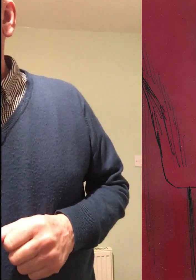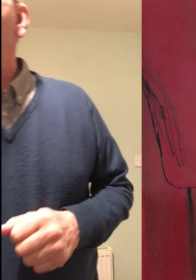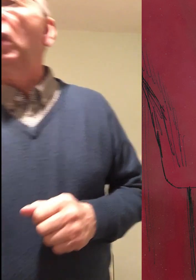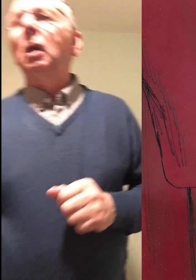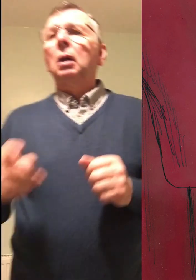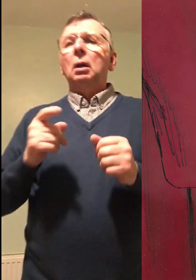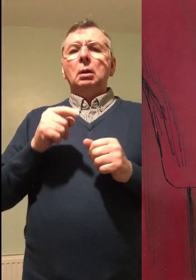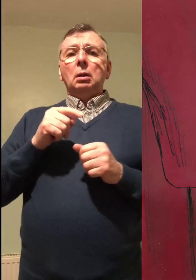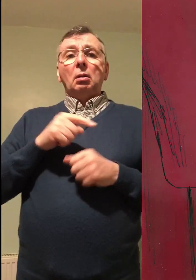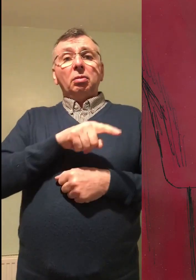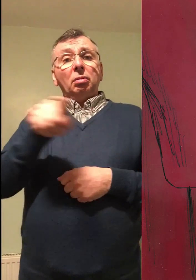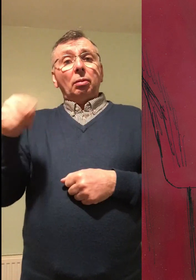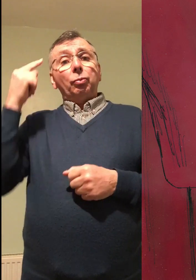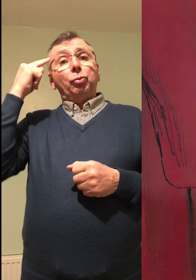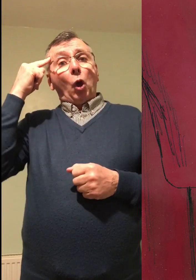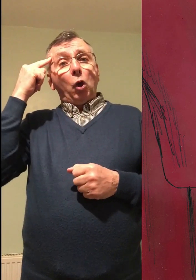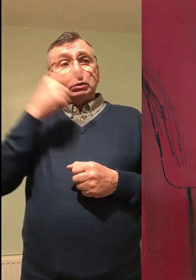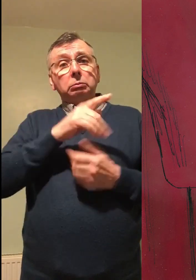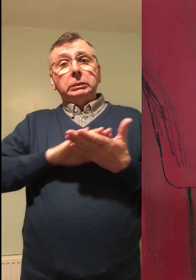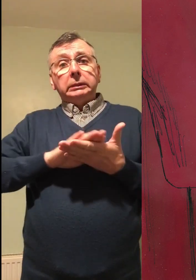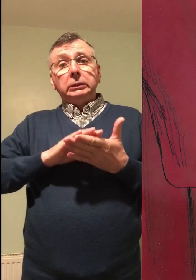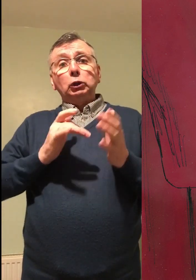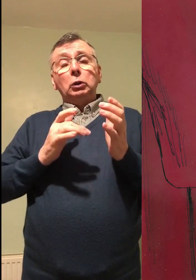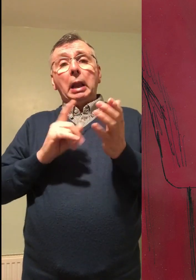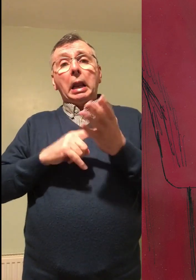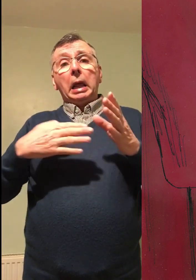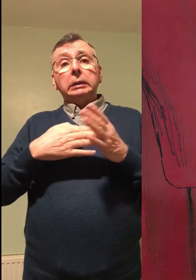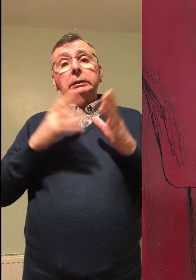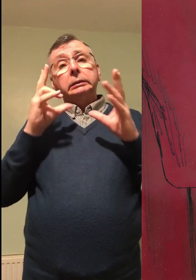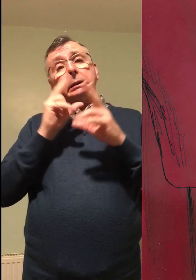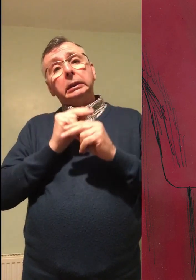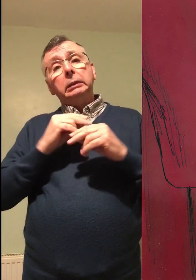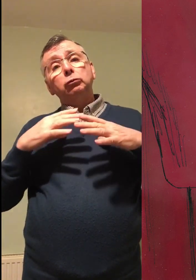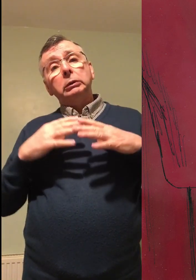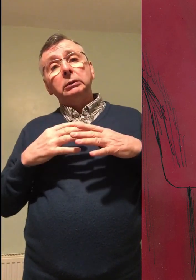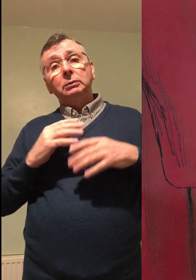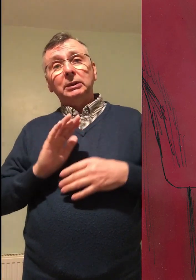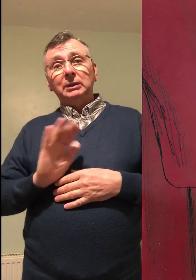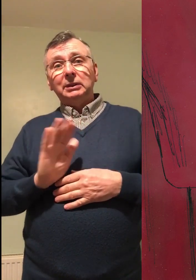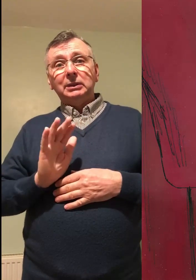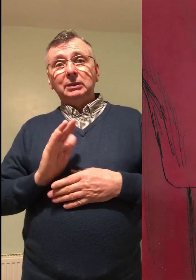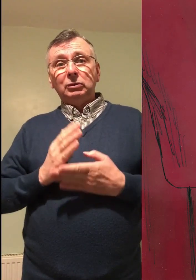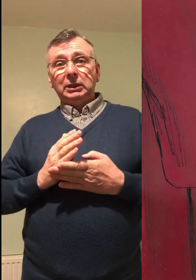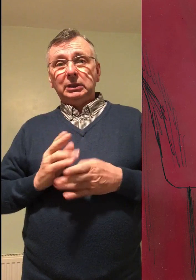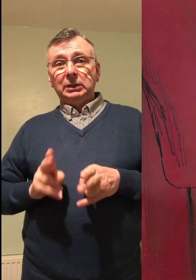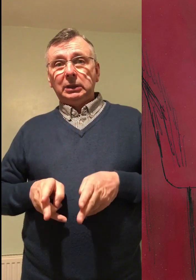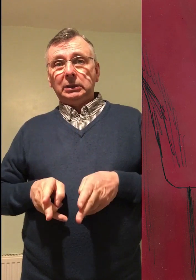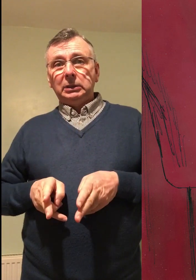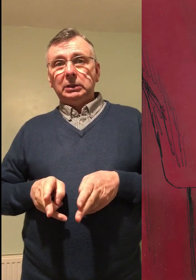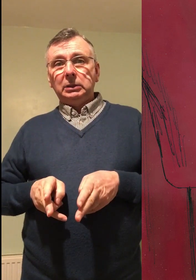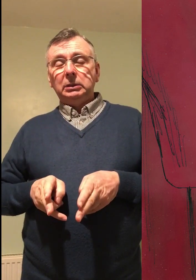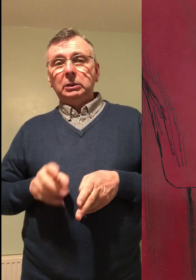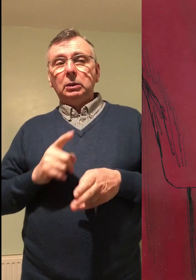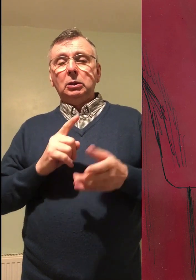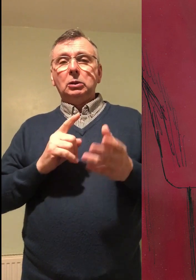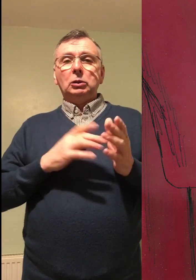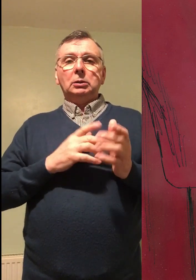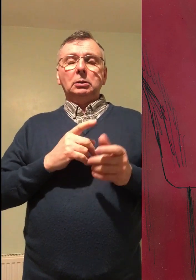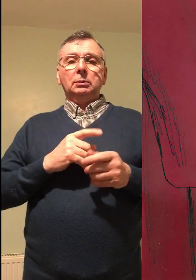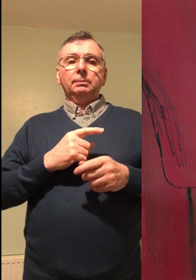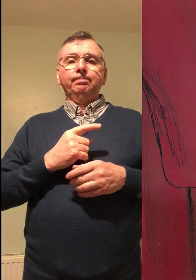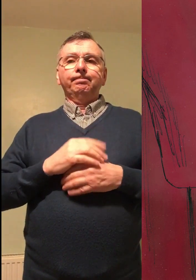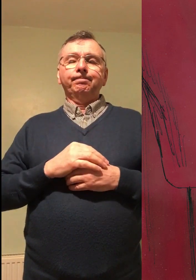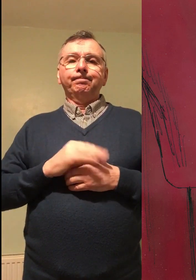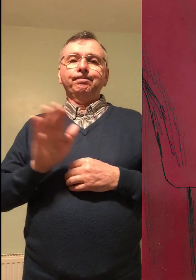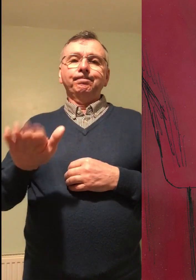meant natural sleep. So then he told them plainly, “Lazarus is